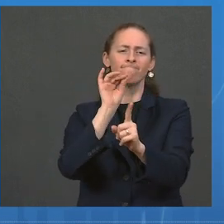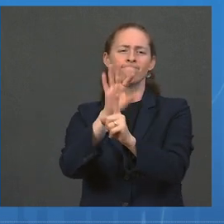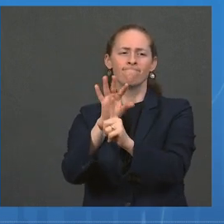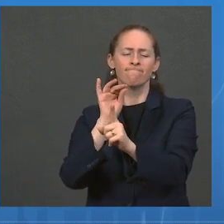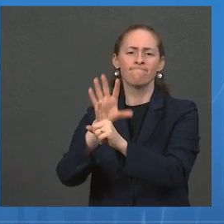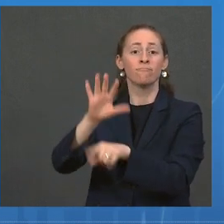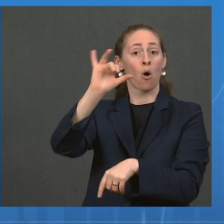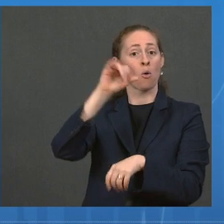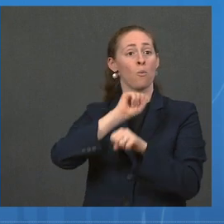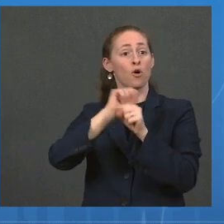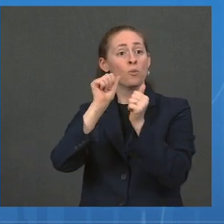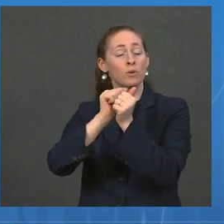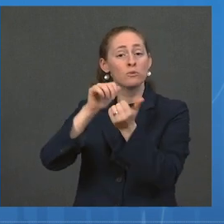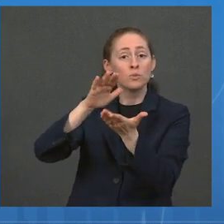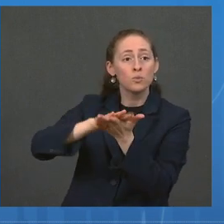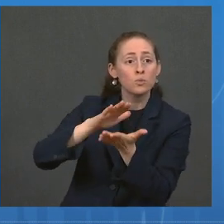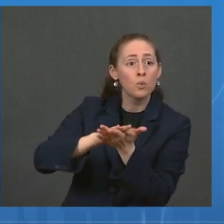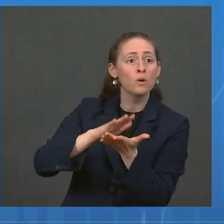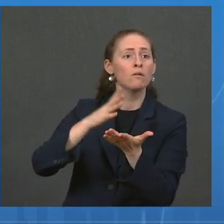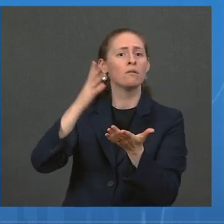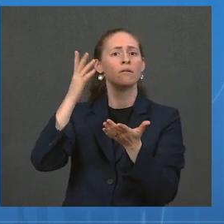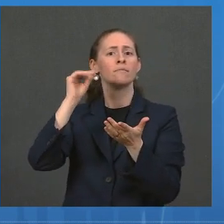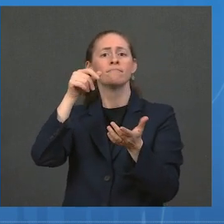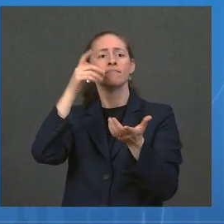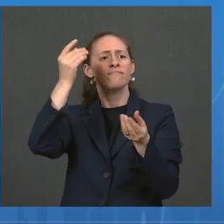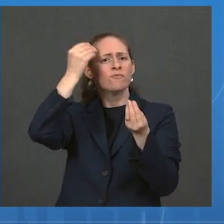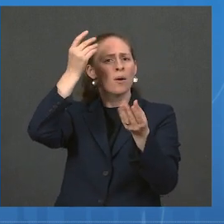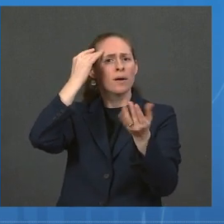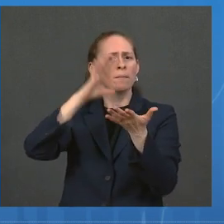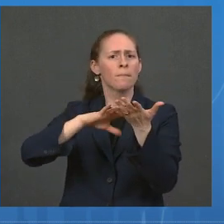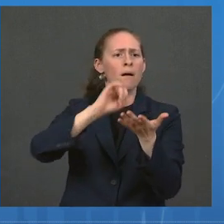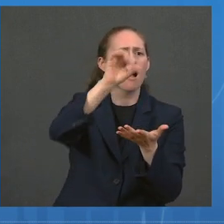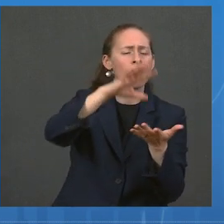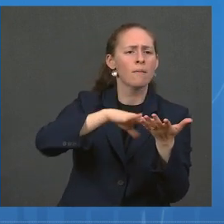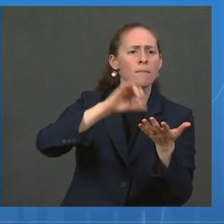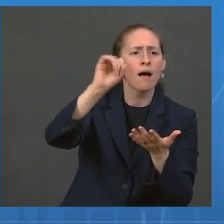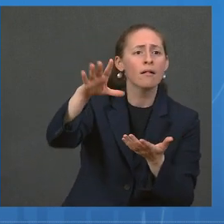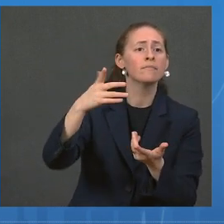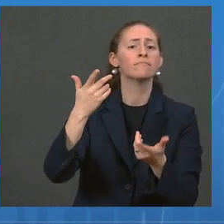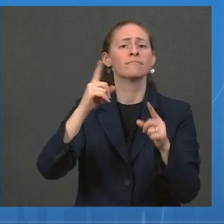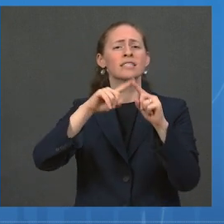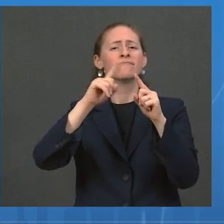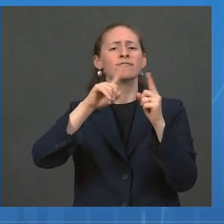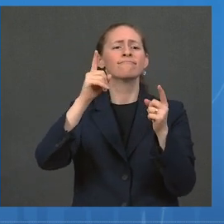to parents who will convene doctors and health clinics and support them in delivering vaccinations